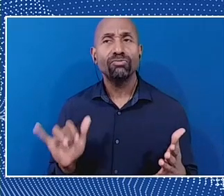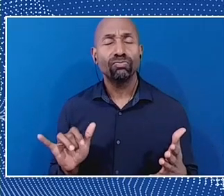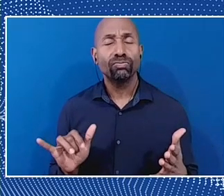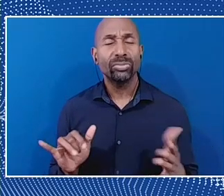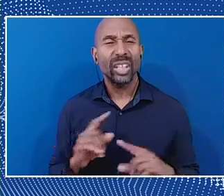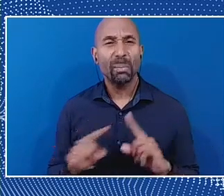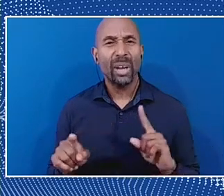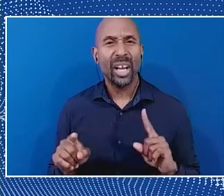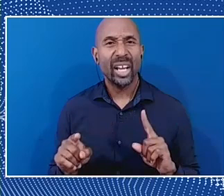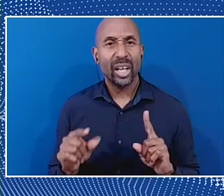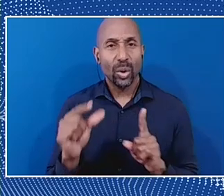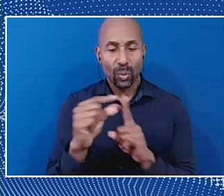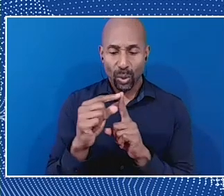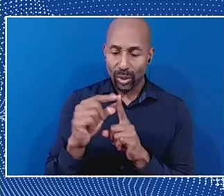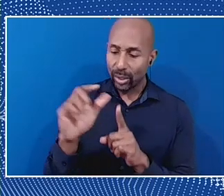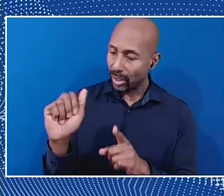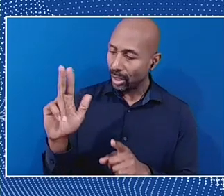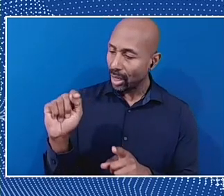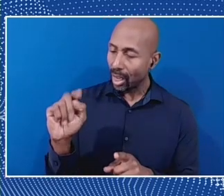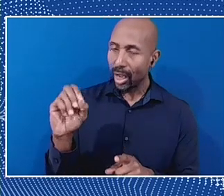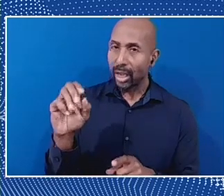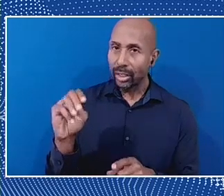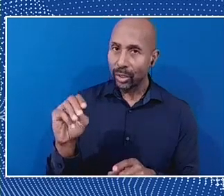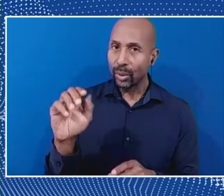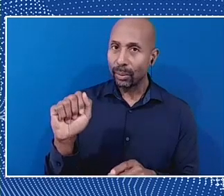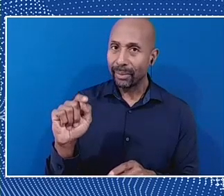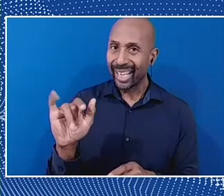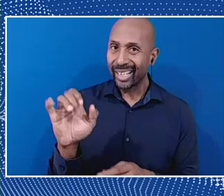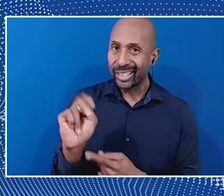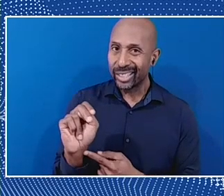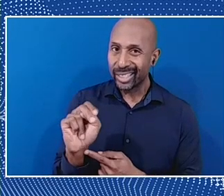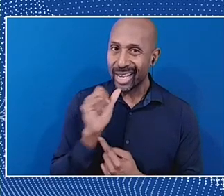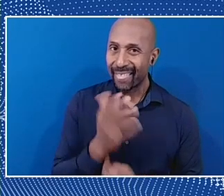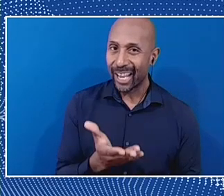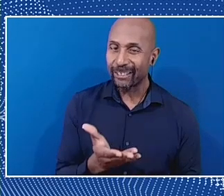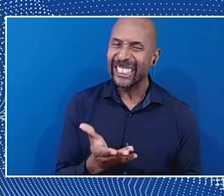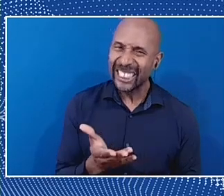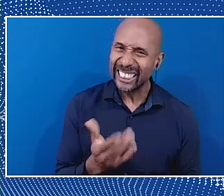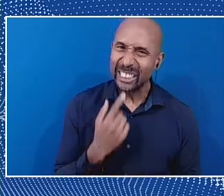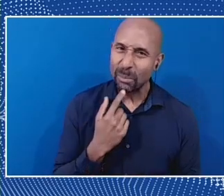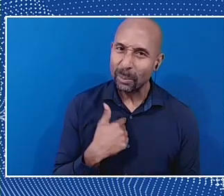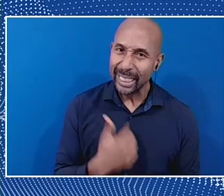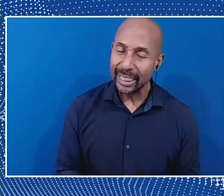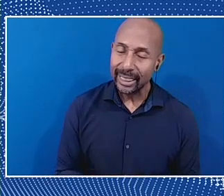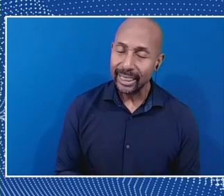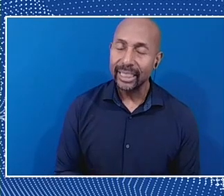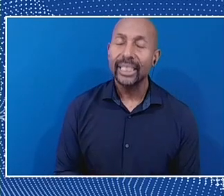automation doesn't- there's nowhere here to be found. I'm also a little disappointed that there's no mention of